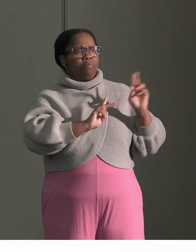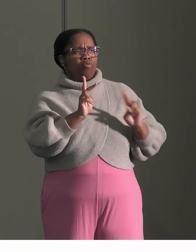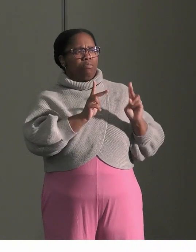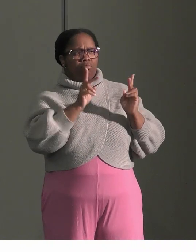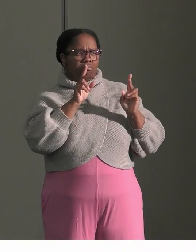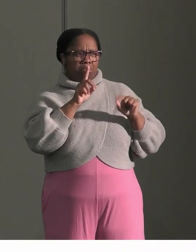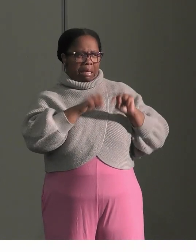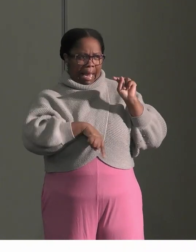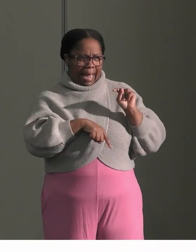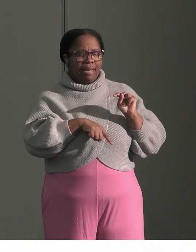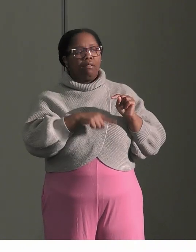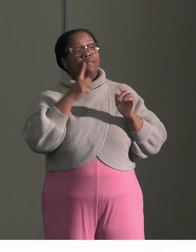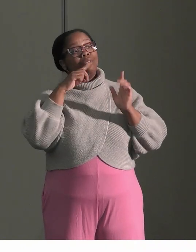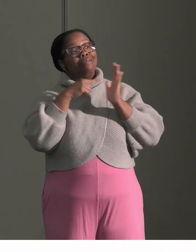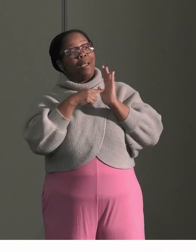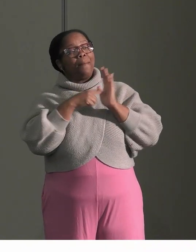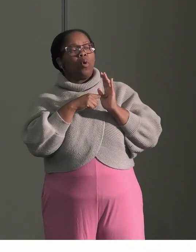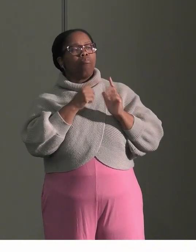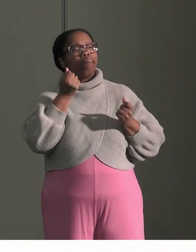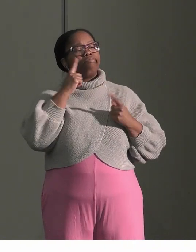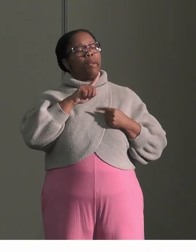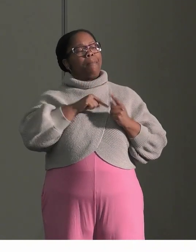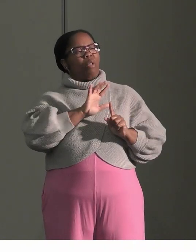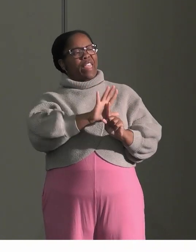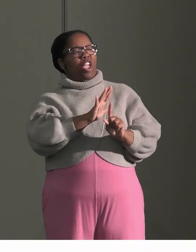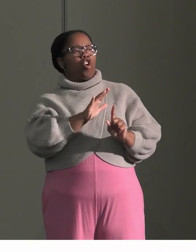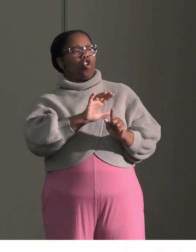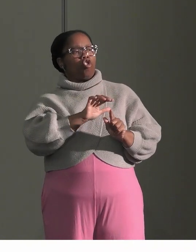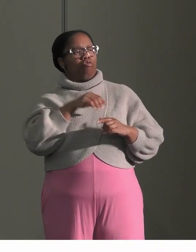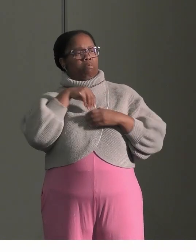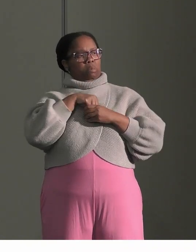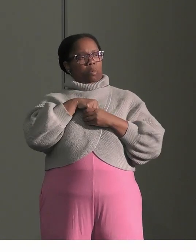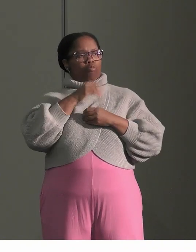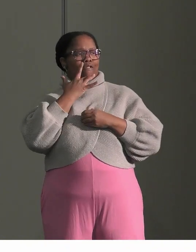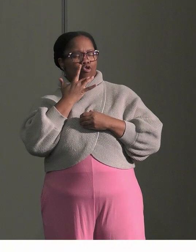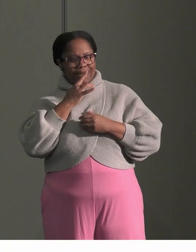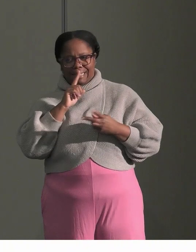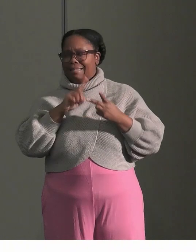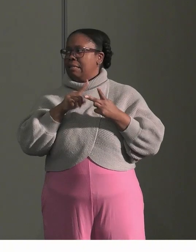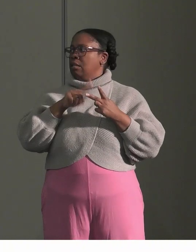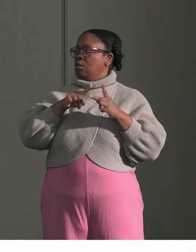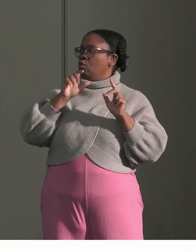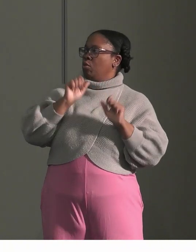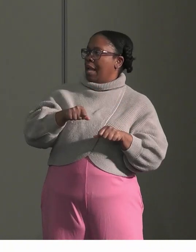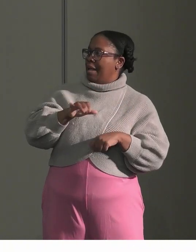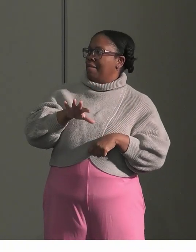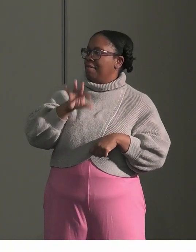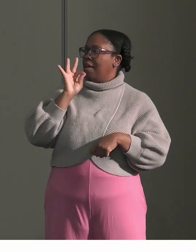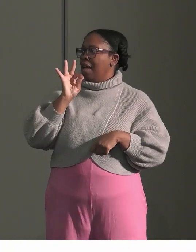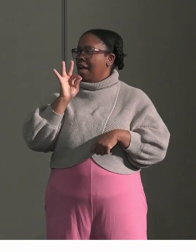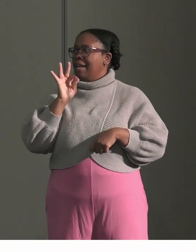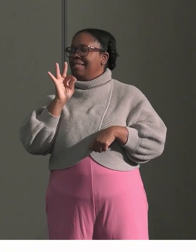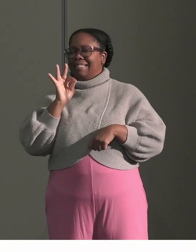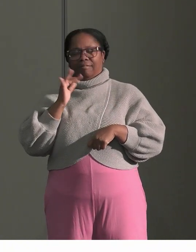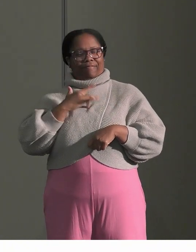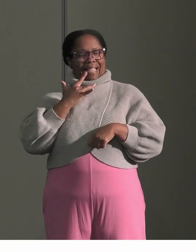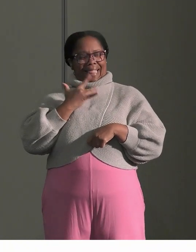their preferences and uncover perception of your product. They have expectations of what they want